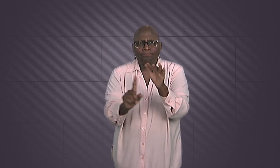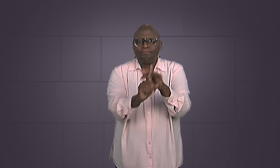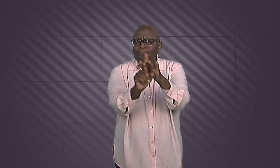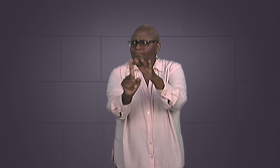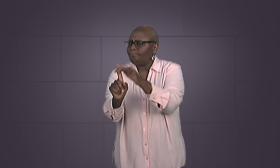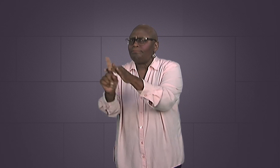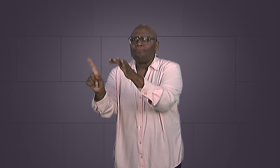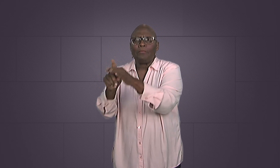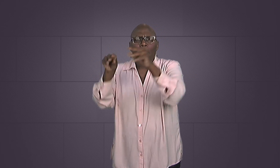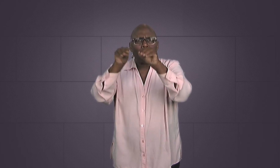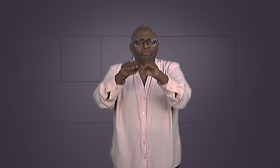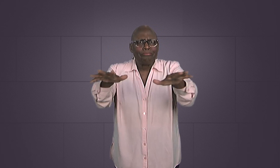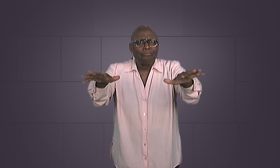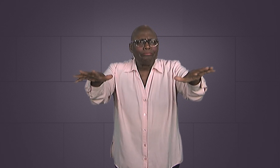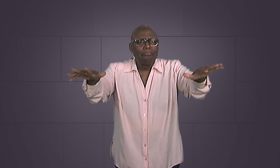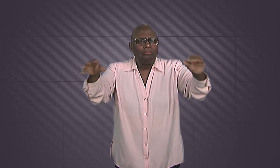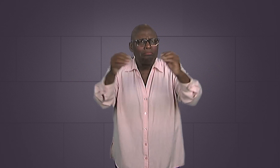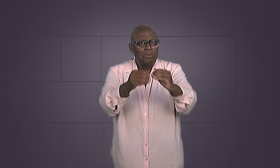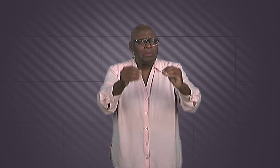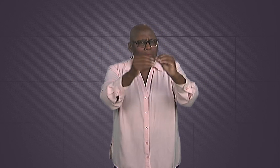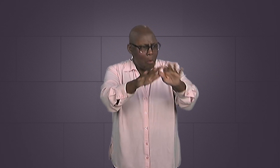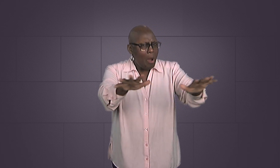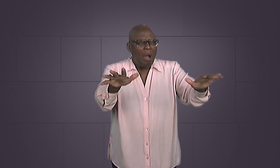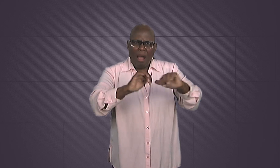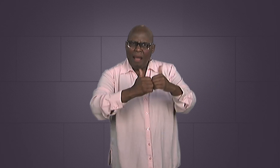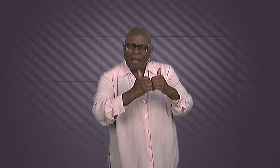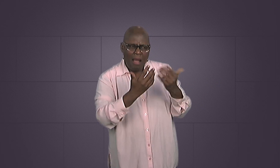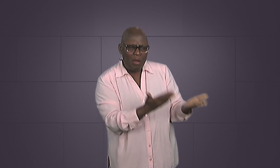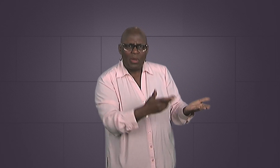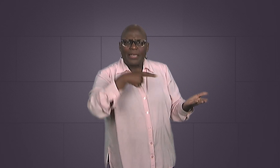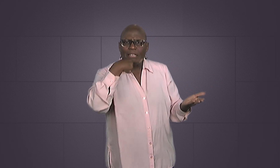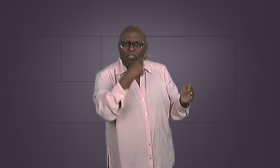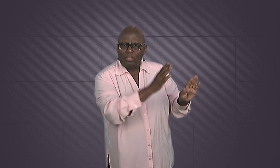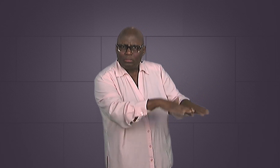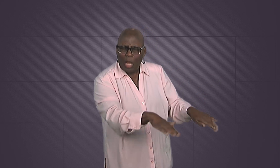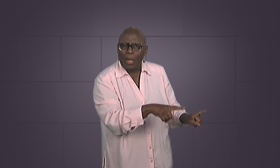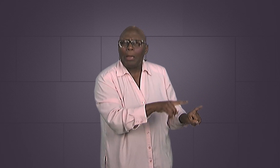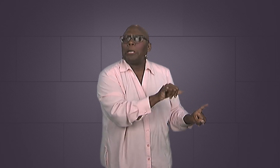about how hearing children, as well as children